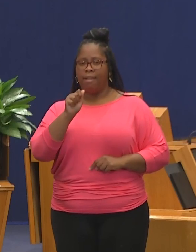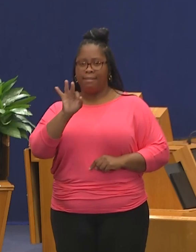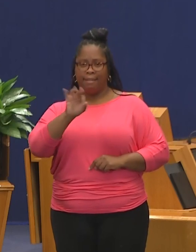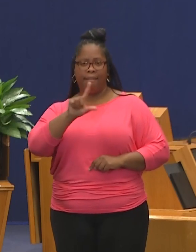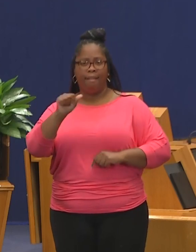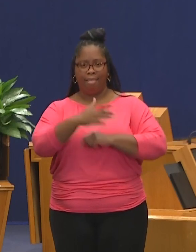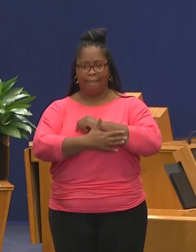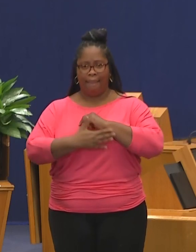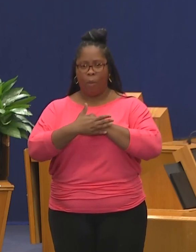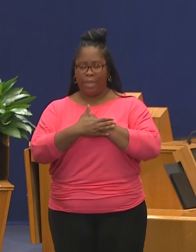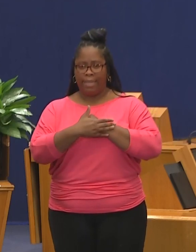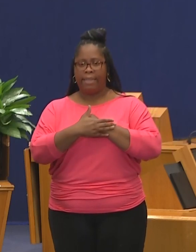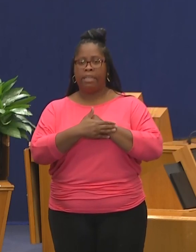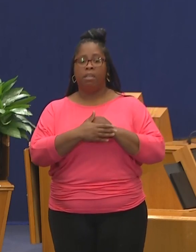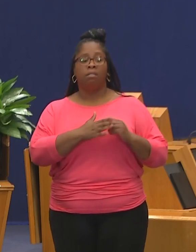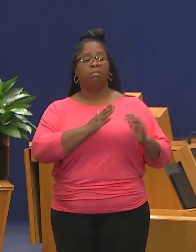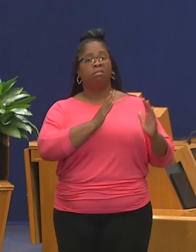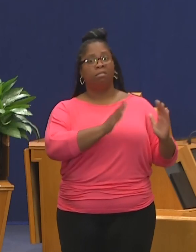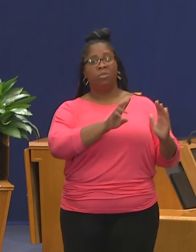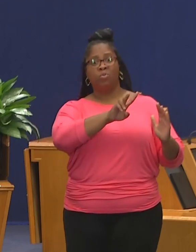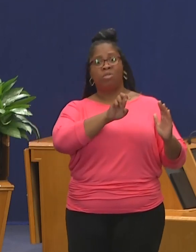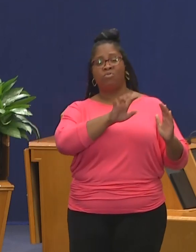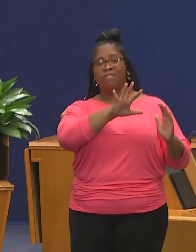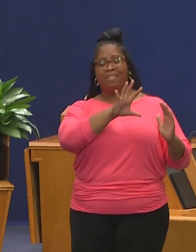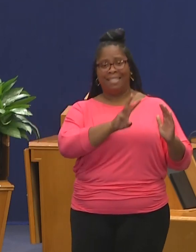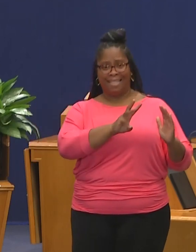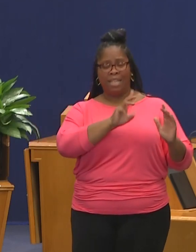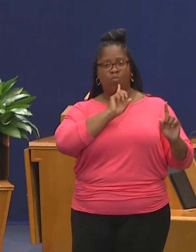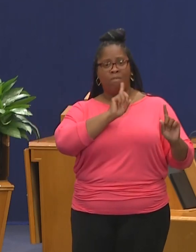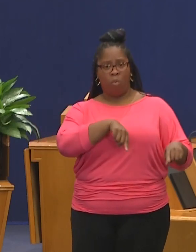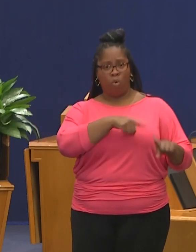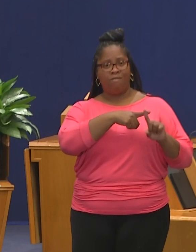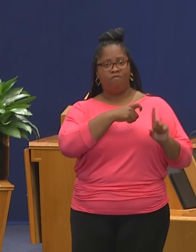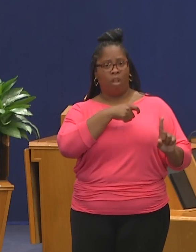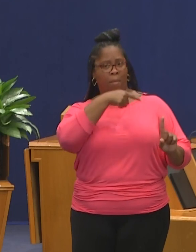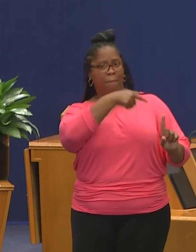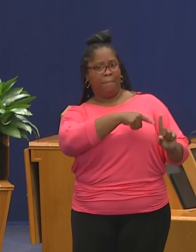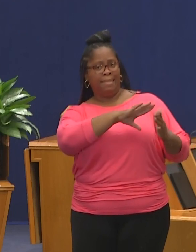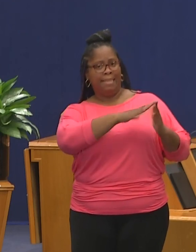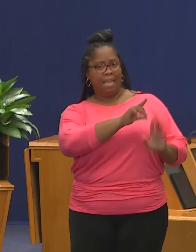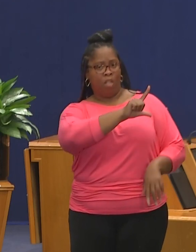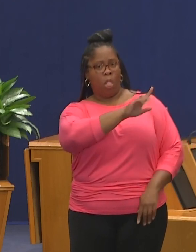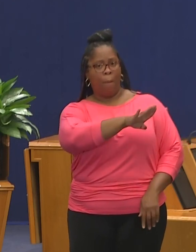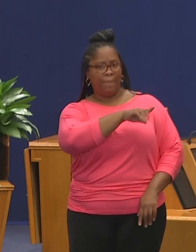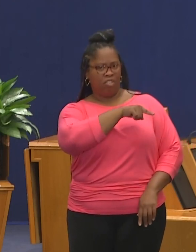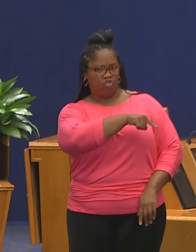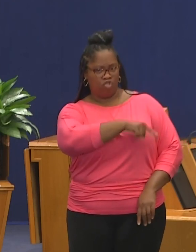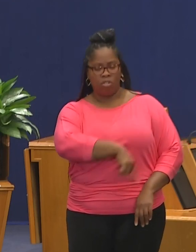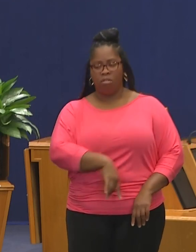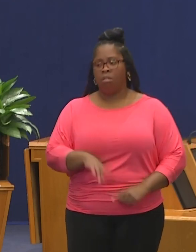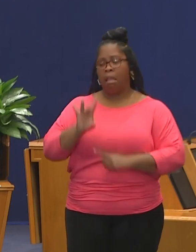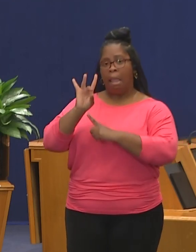HERE IN LOS ANGELES COUNTY. THESE CASES INCLUDE 256 CASES